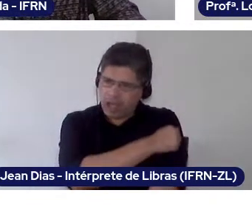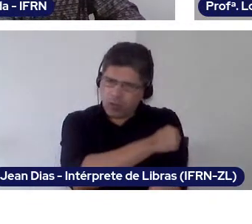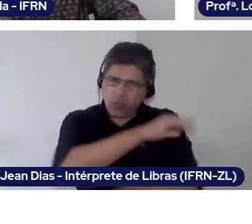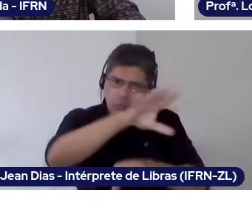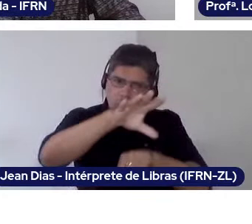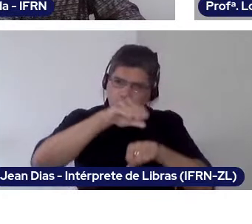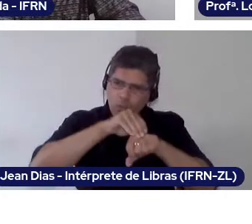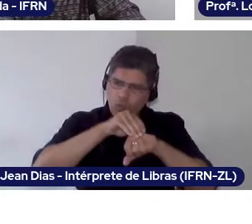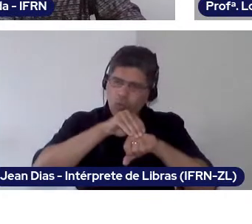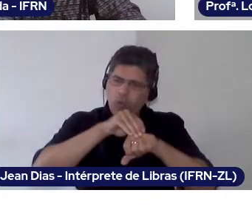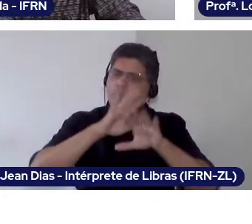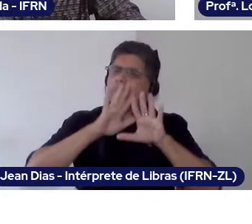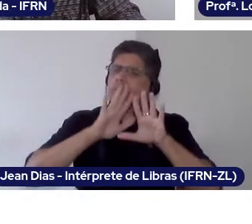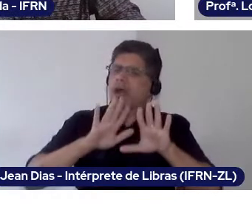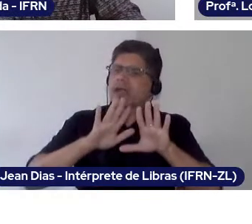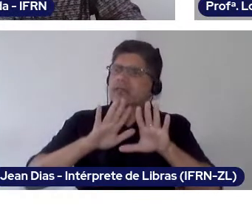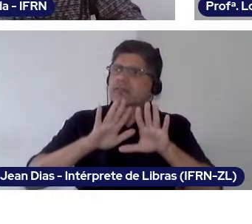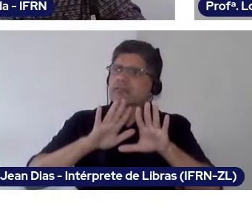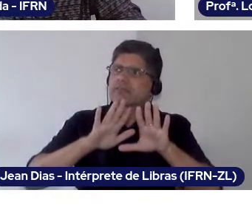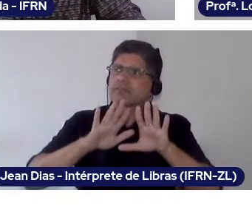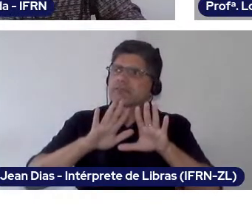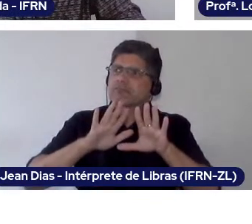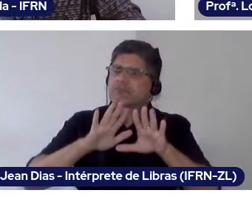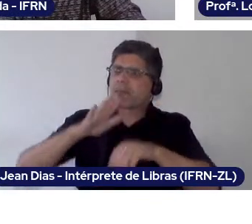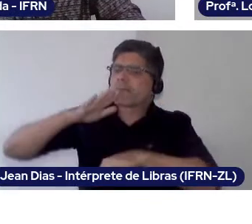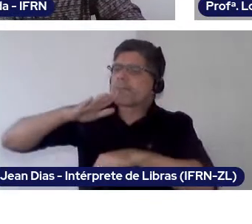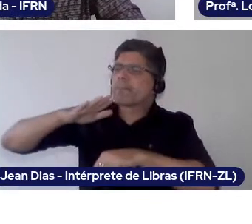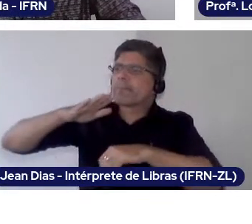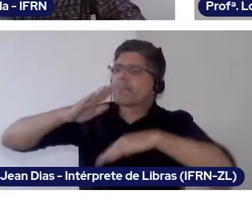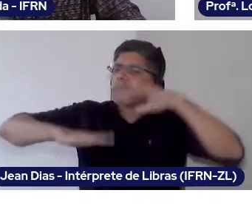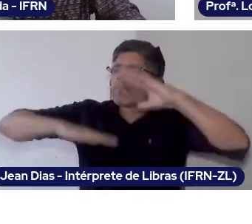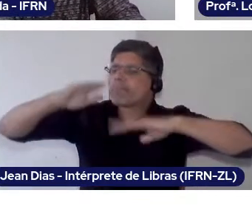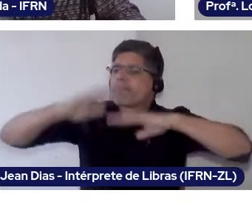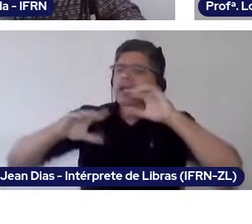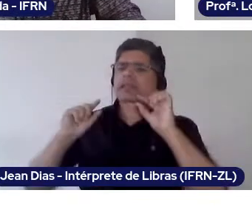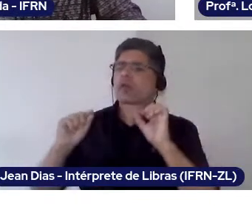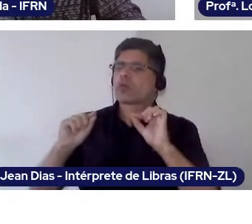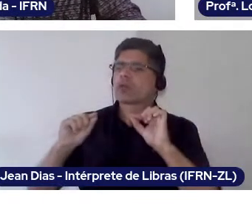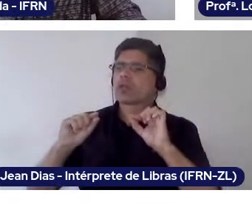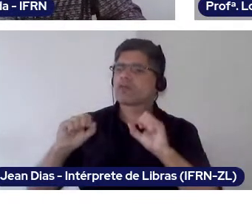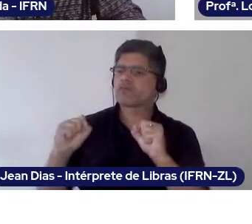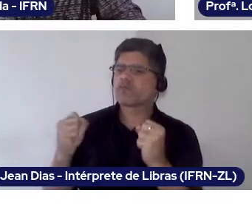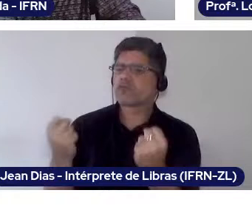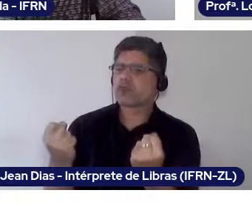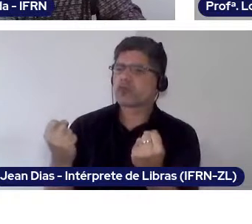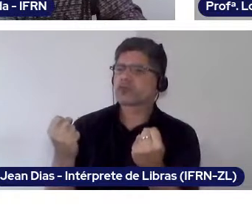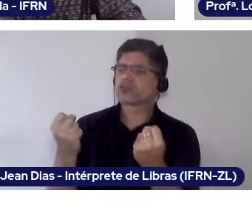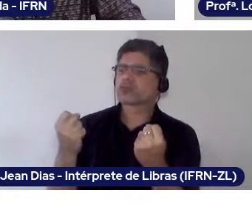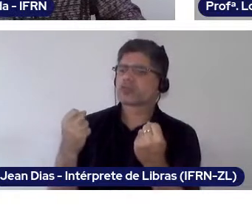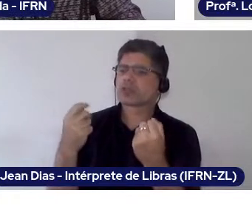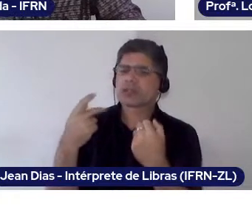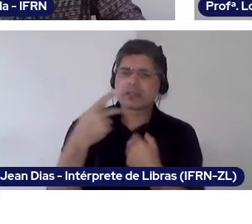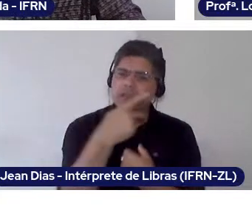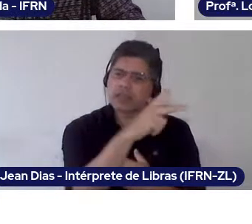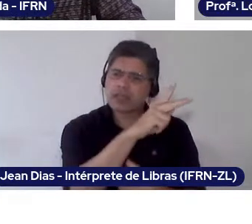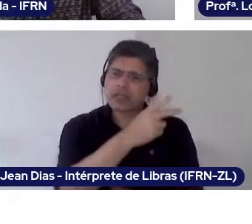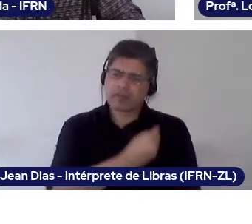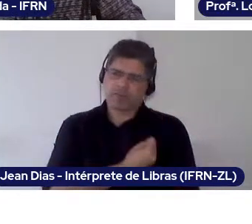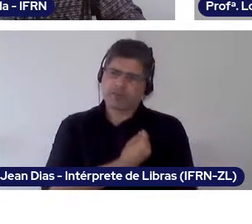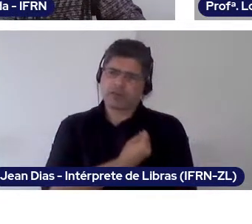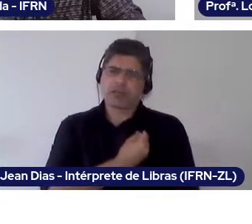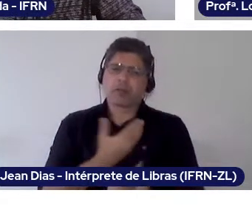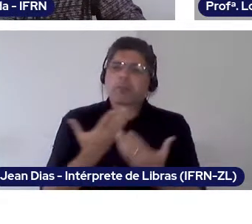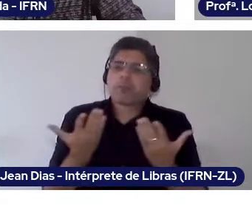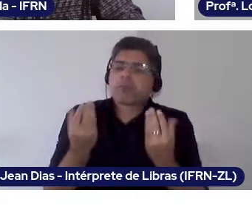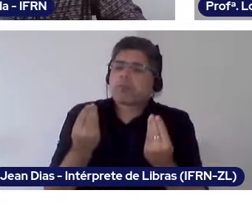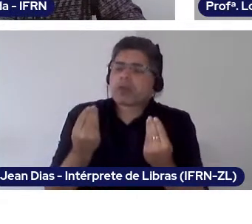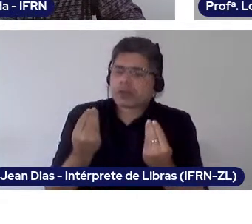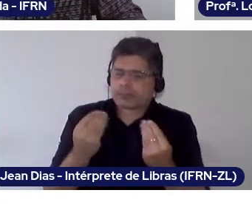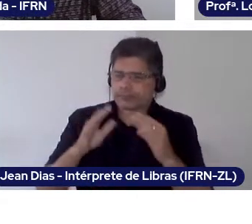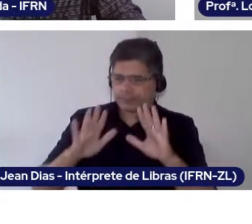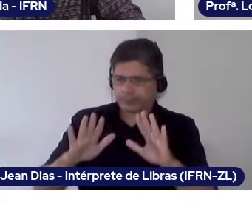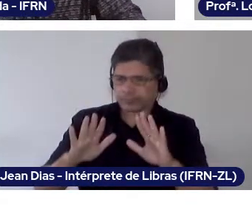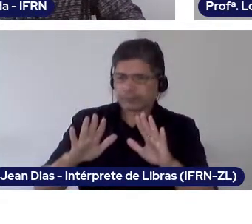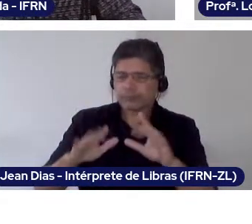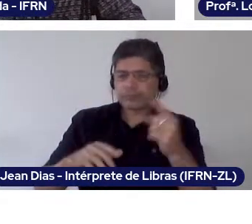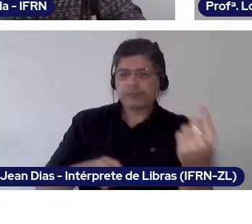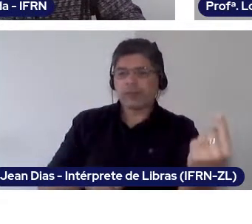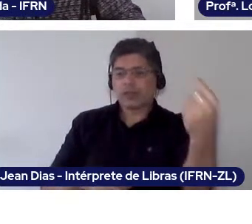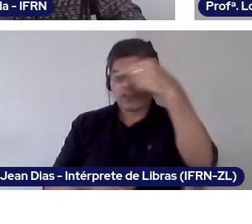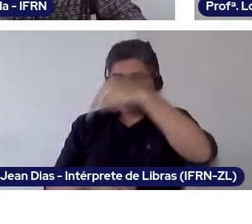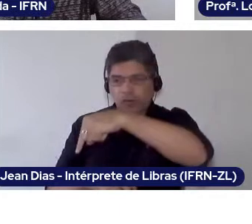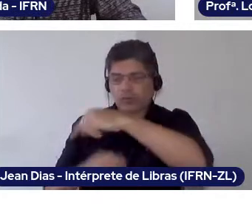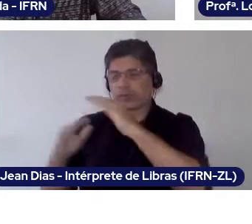And we already mentioned that other situation where the student gets home and helps their parents figure out that they should boil their water,